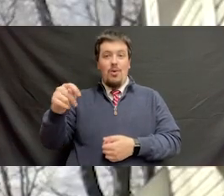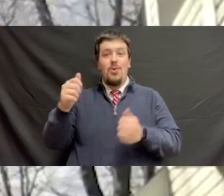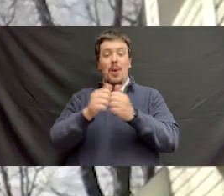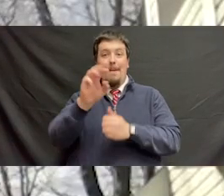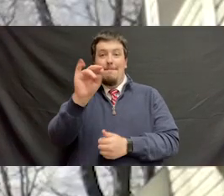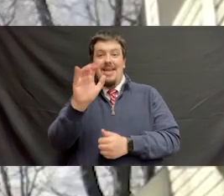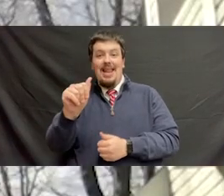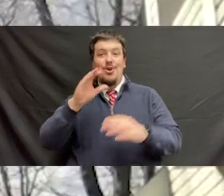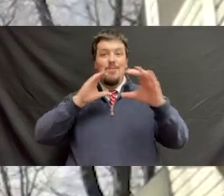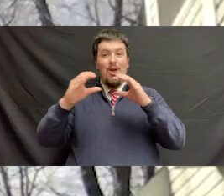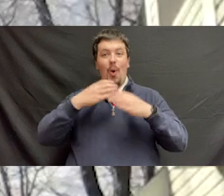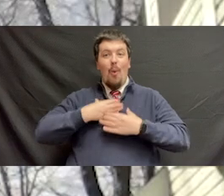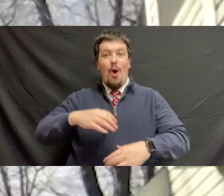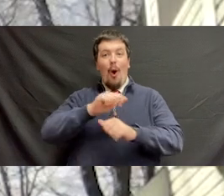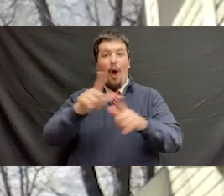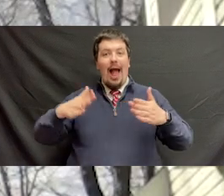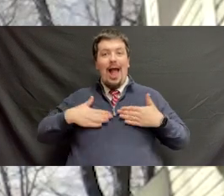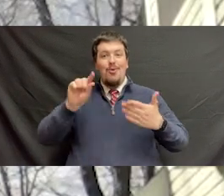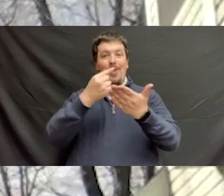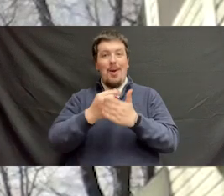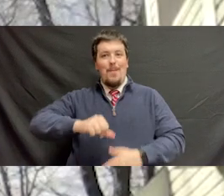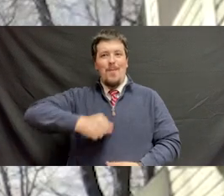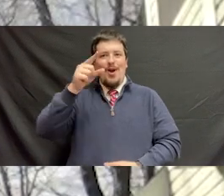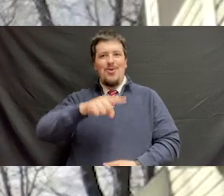wishing you all a happy graduation. I'm so proud of you.